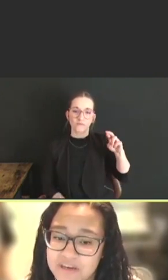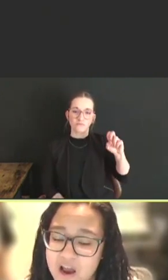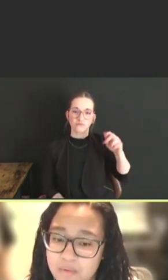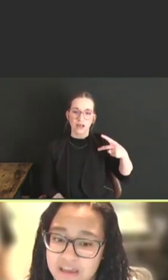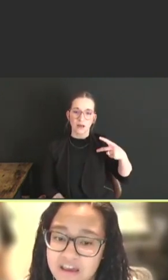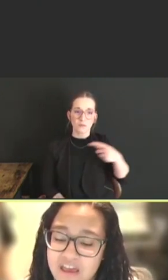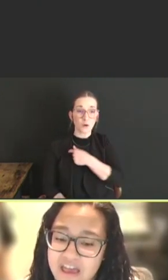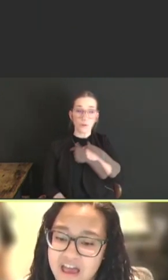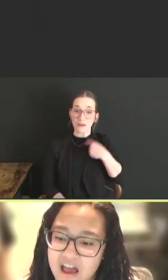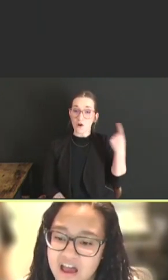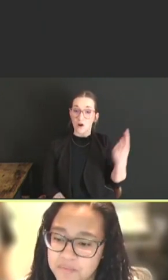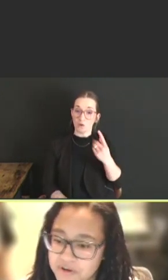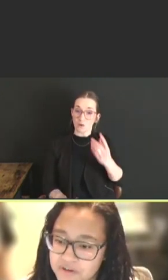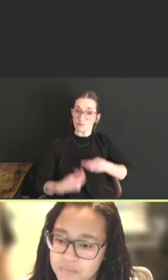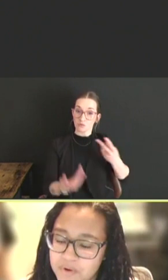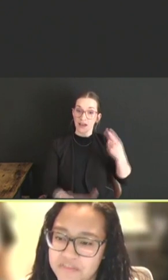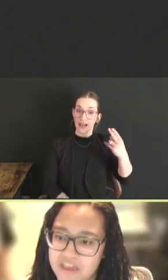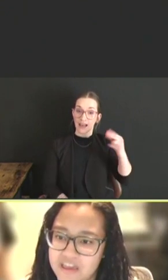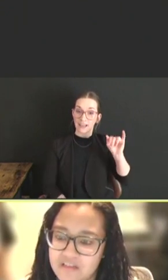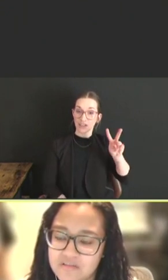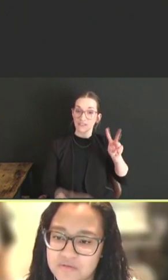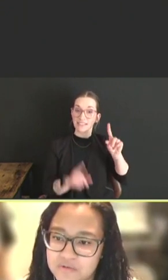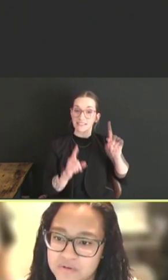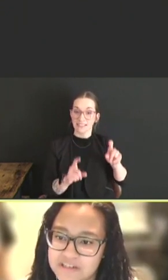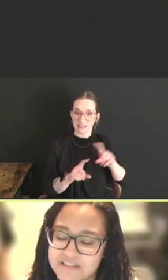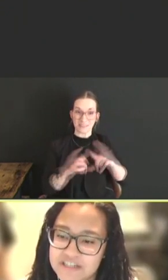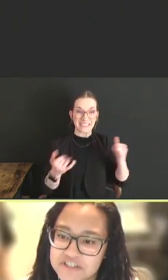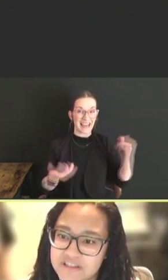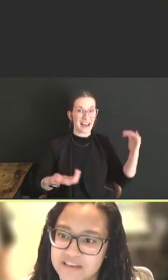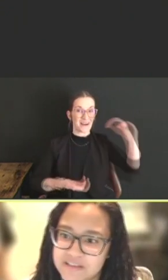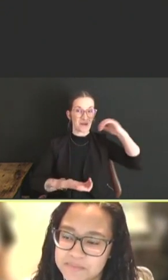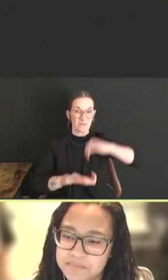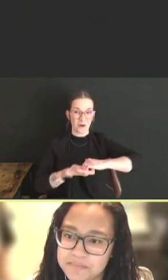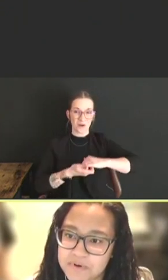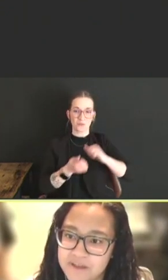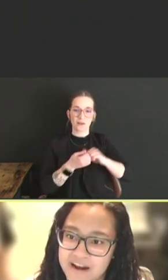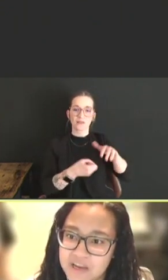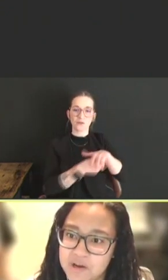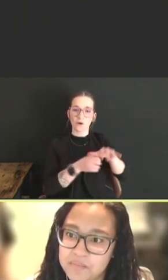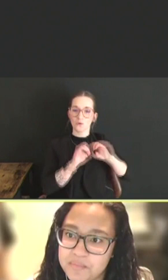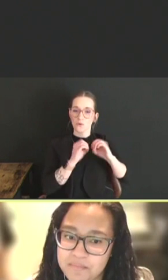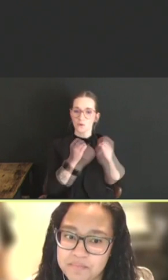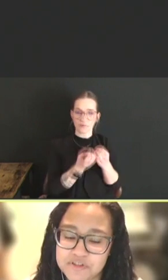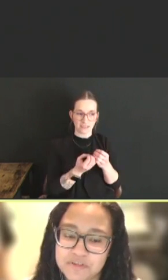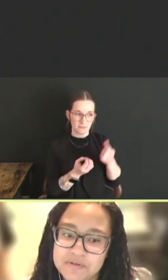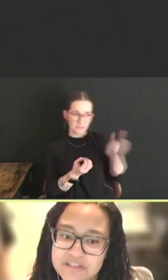but now, we have partnered with a local organization that is providing PrEP prescriptions